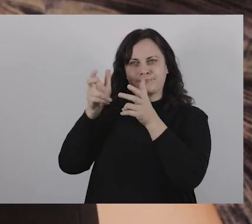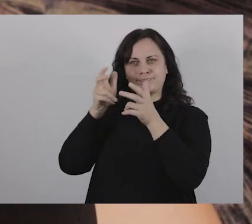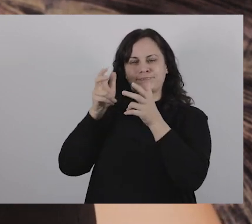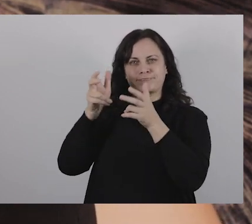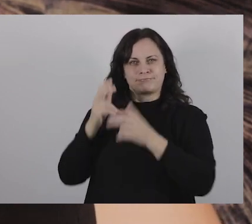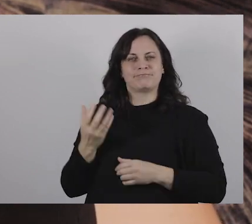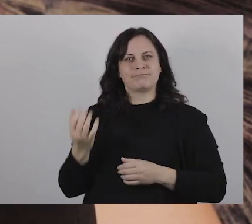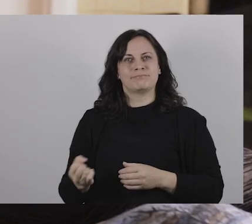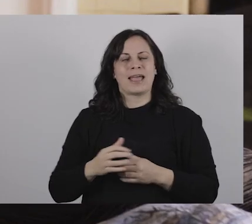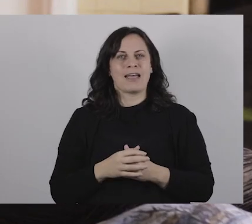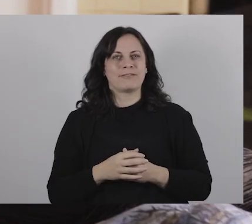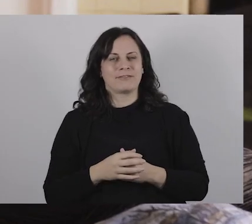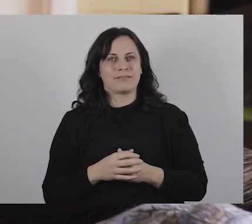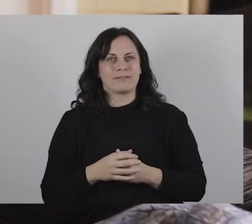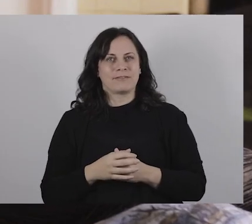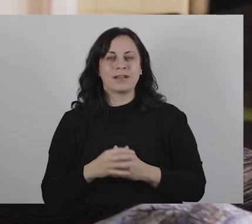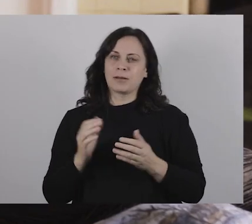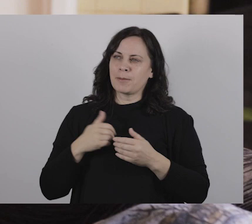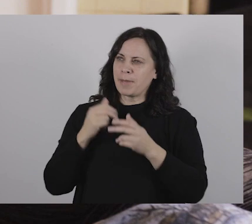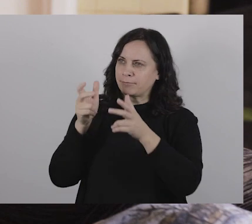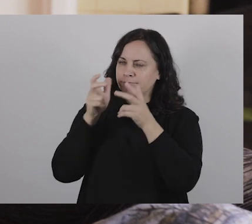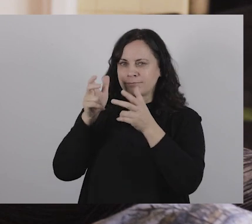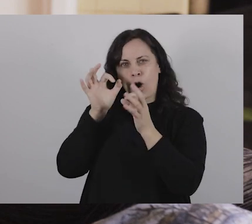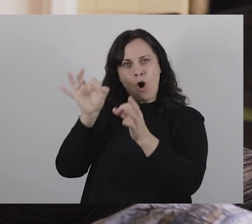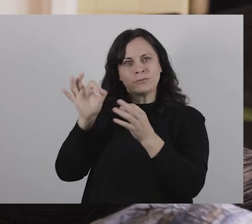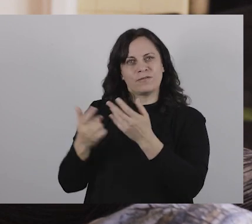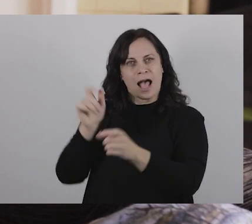And I feel like just watching other people doing it